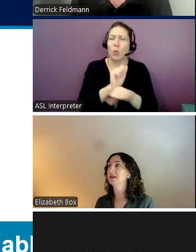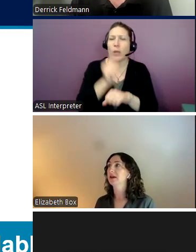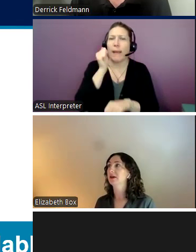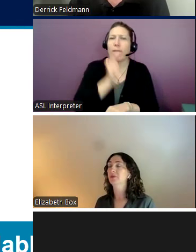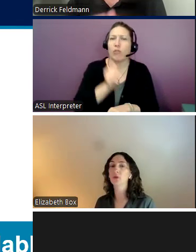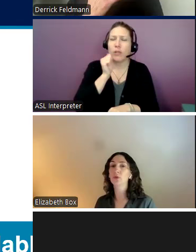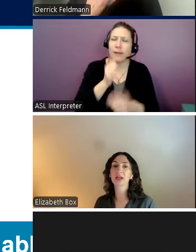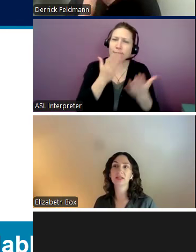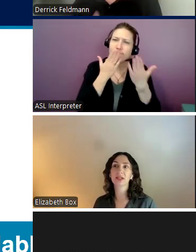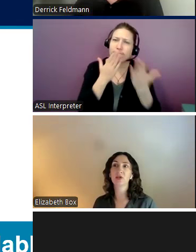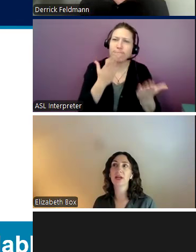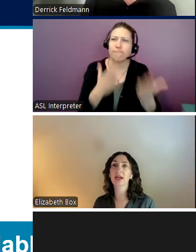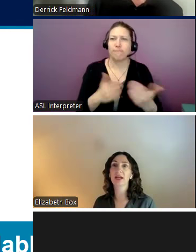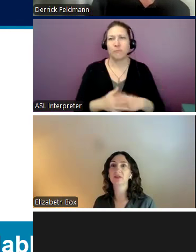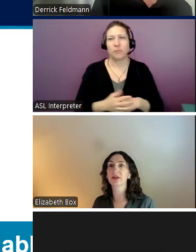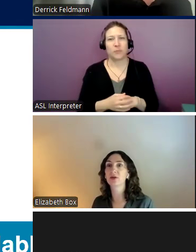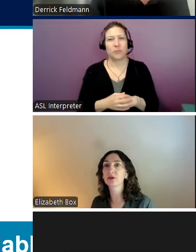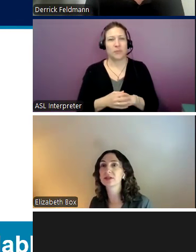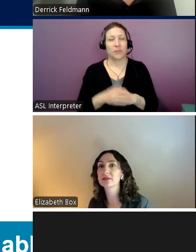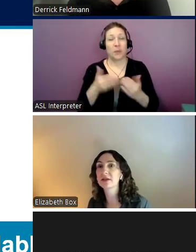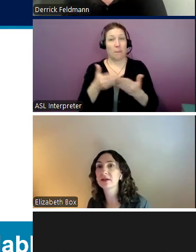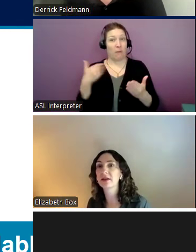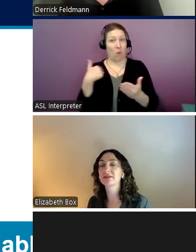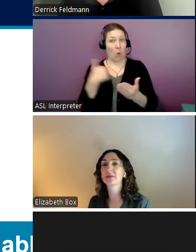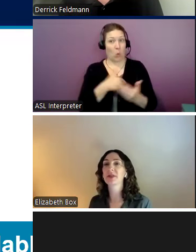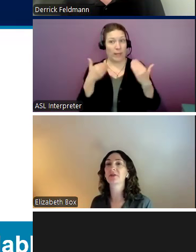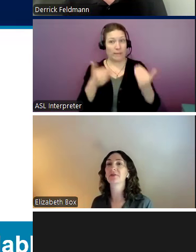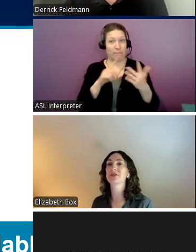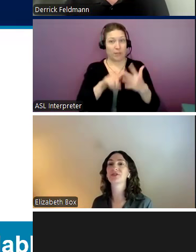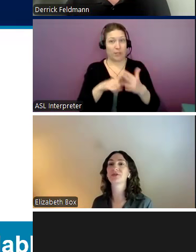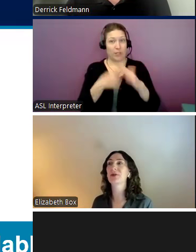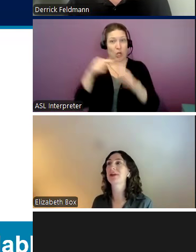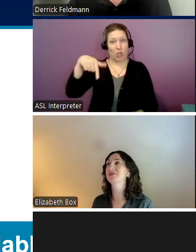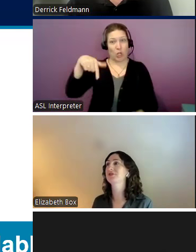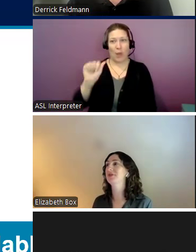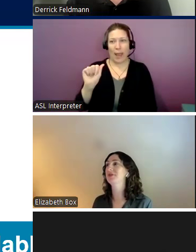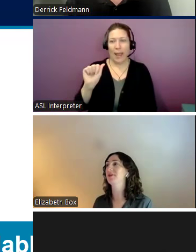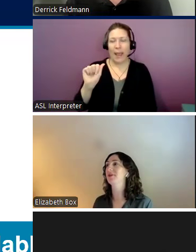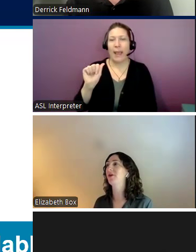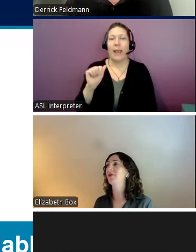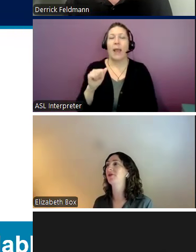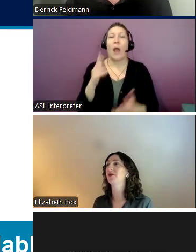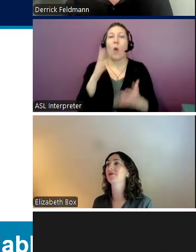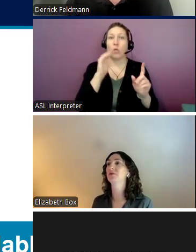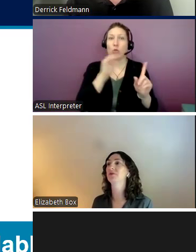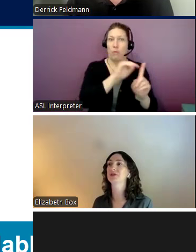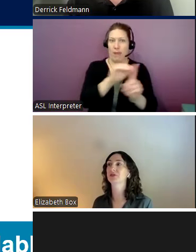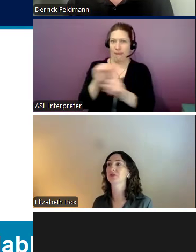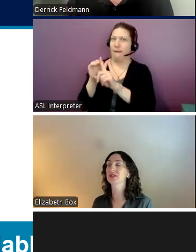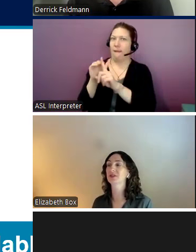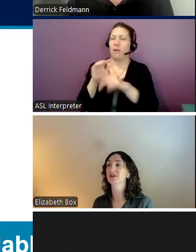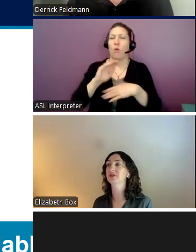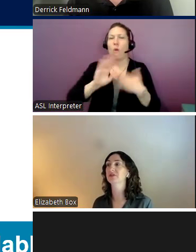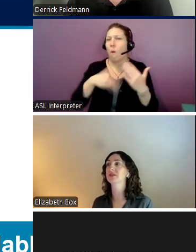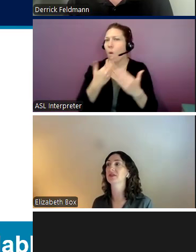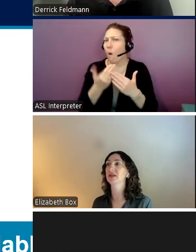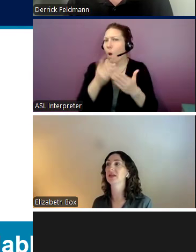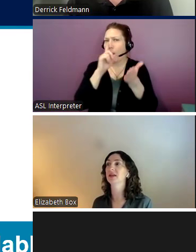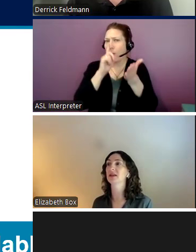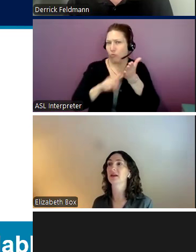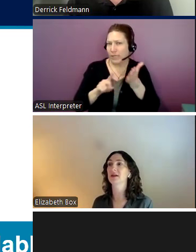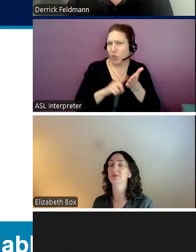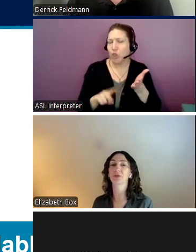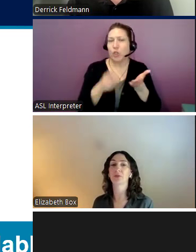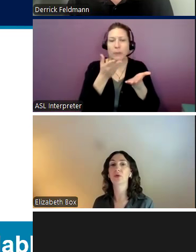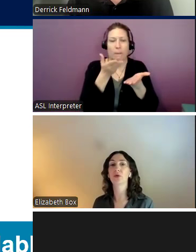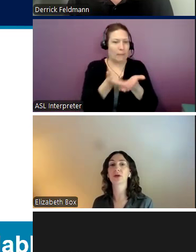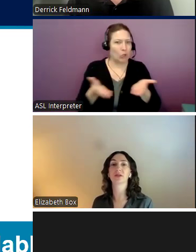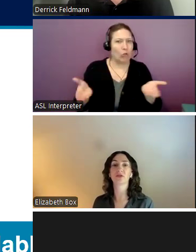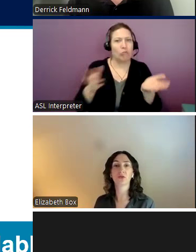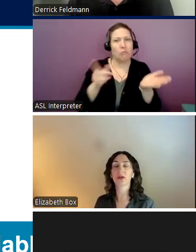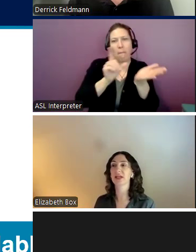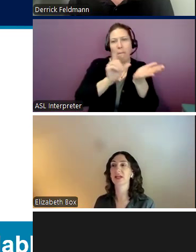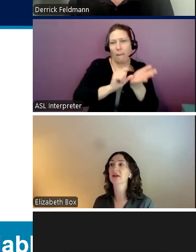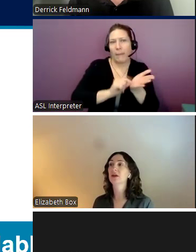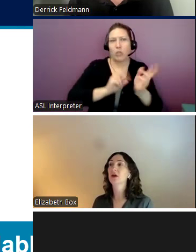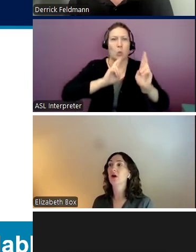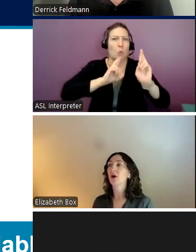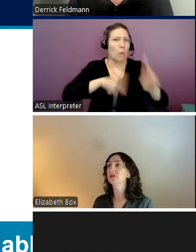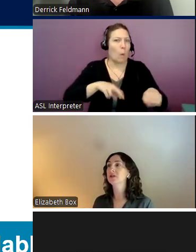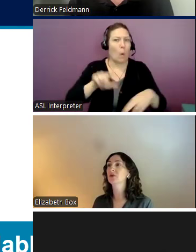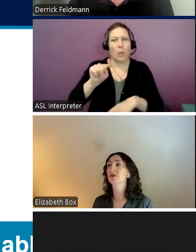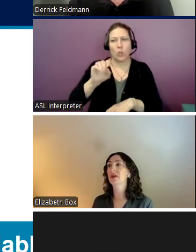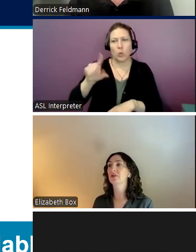Before we get into Q&A, I know we're at the top of the hour, but just a reminder that all of the research materials, the the report, the toolkit.